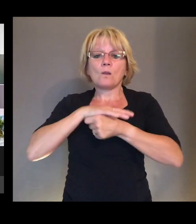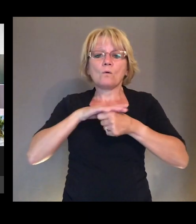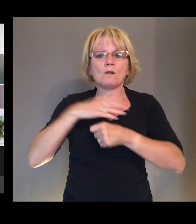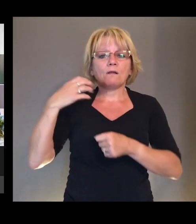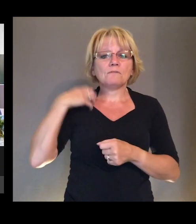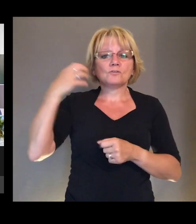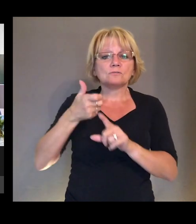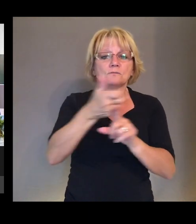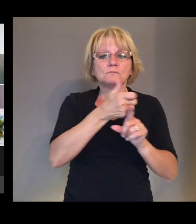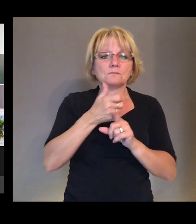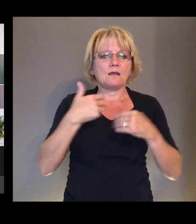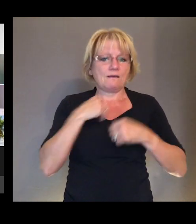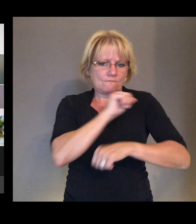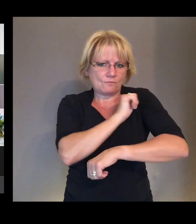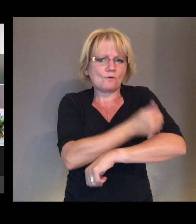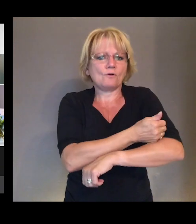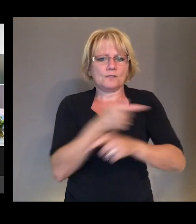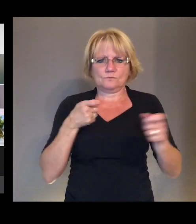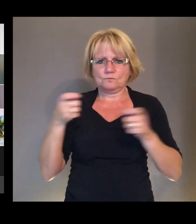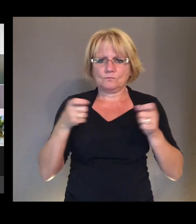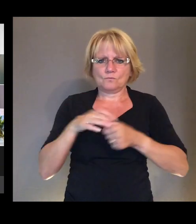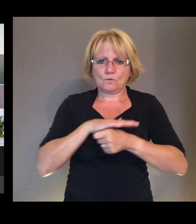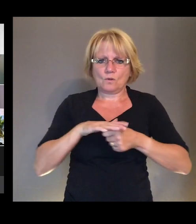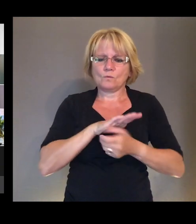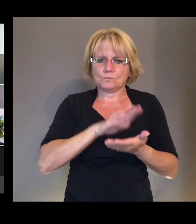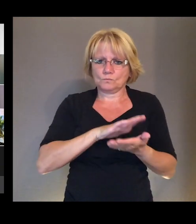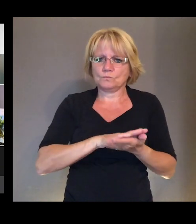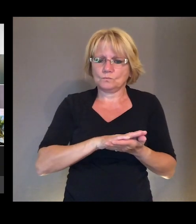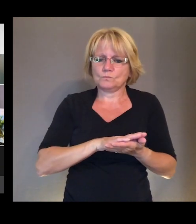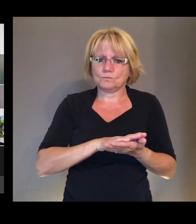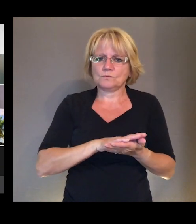local officials had authority to control local schools.